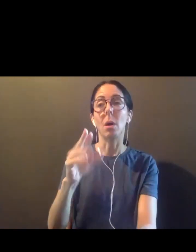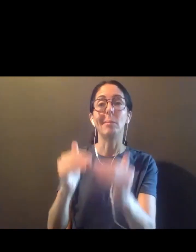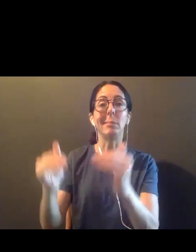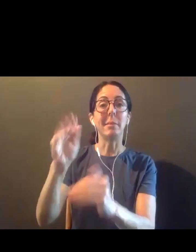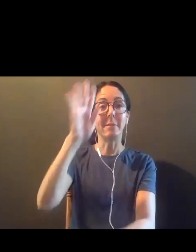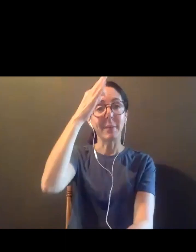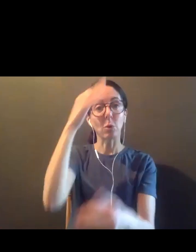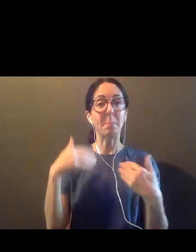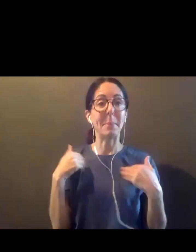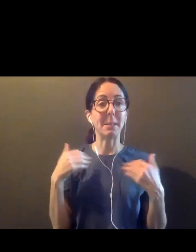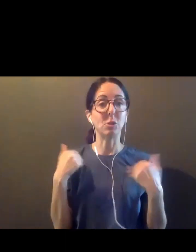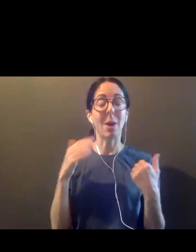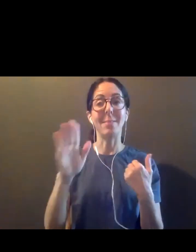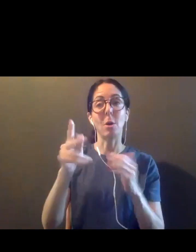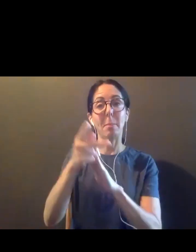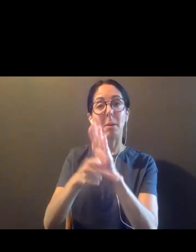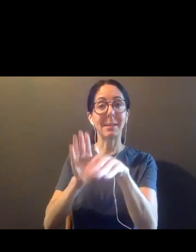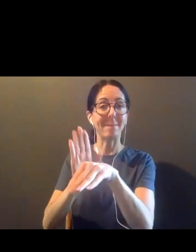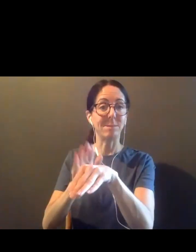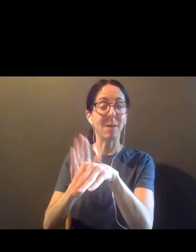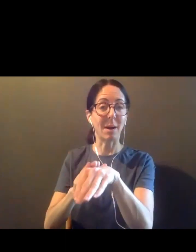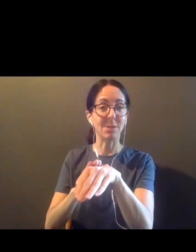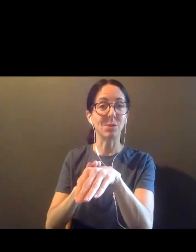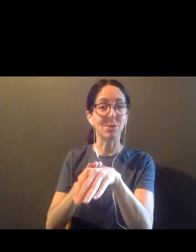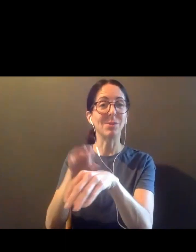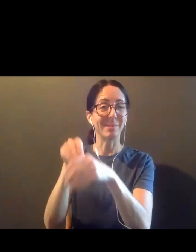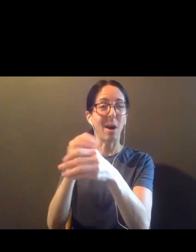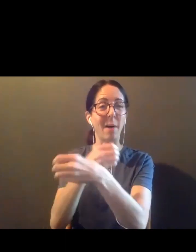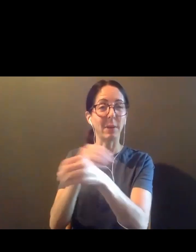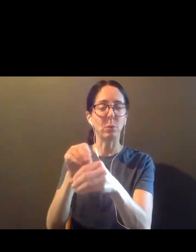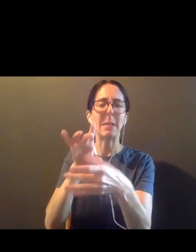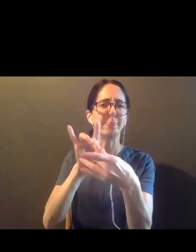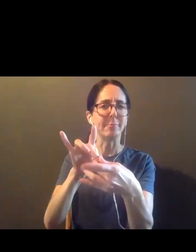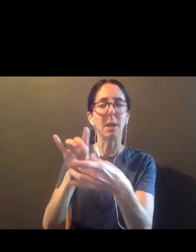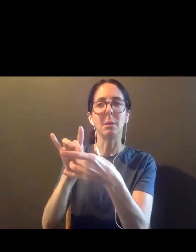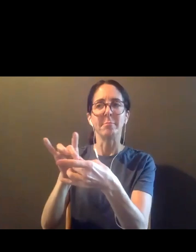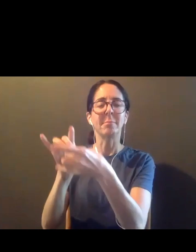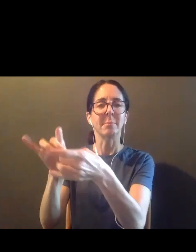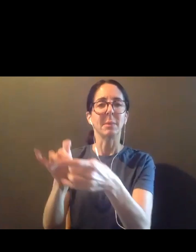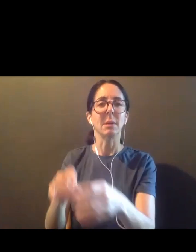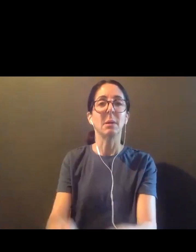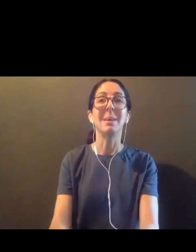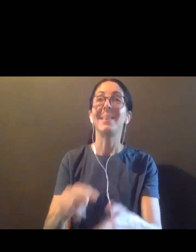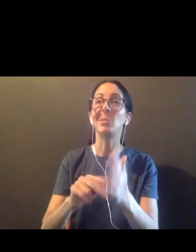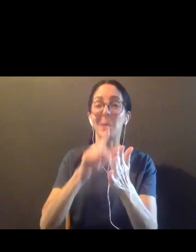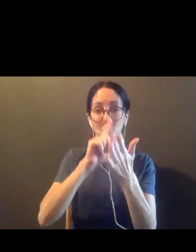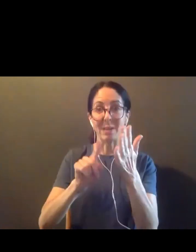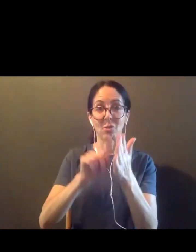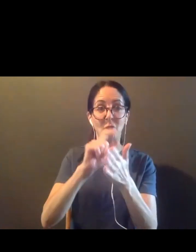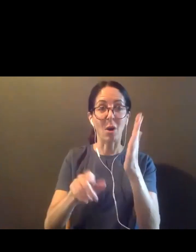and their policy advisors within those offices. And you’re not handing them a research article saying you need to read this.